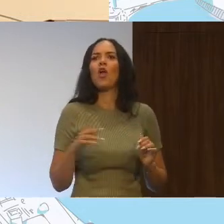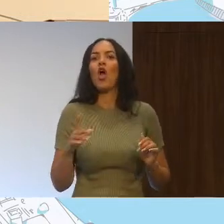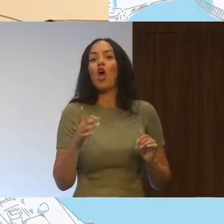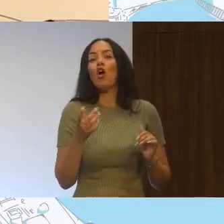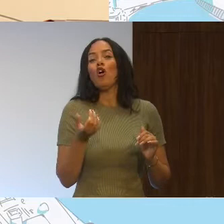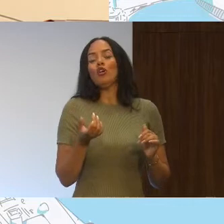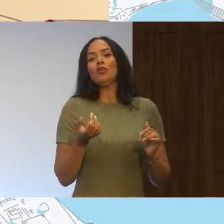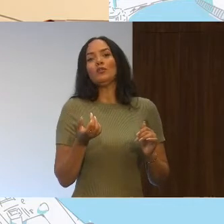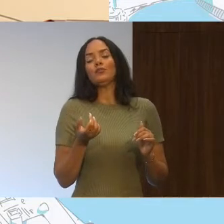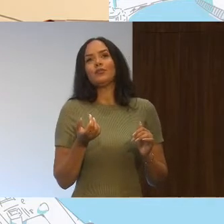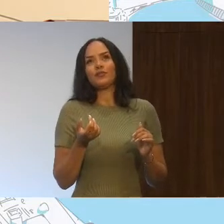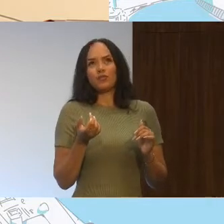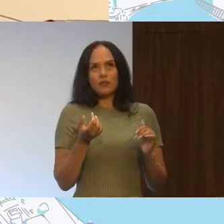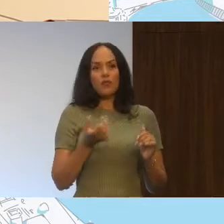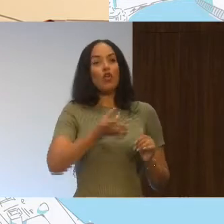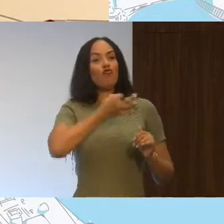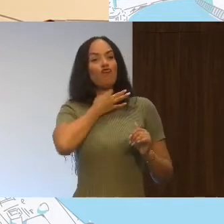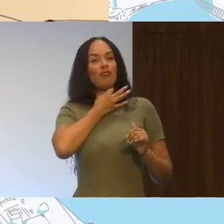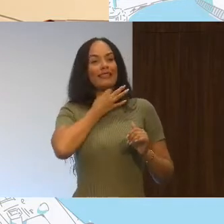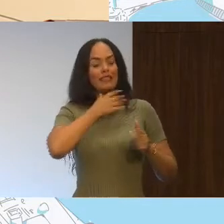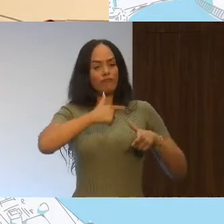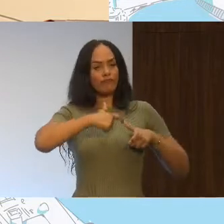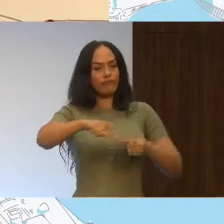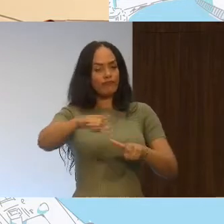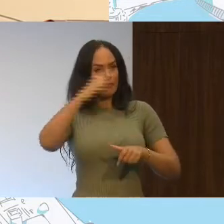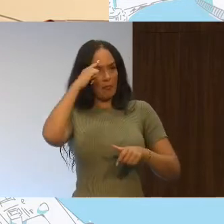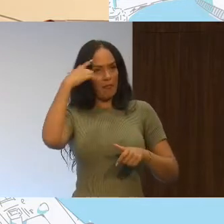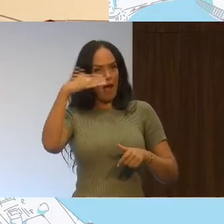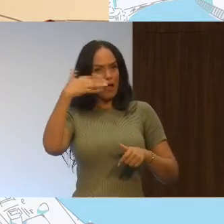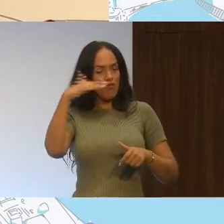migraine is about half of what it is in adults and adolescents.